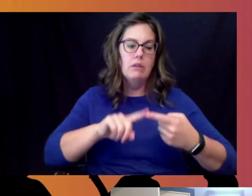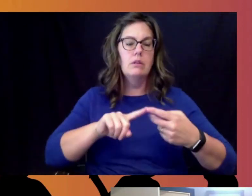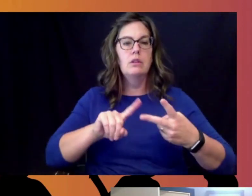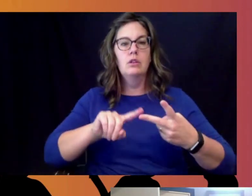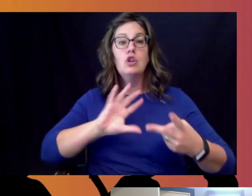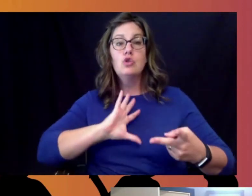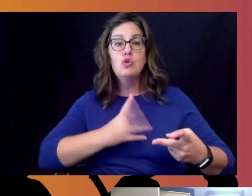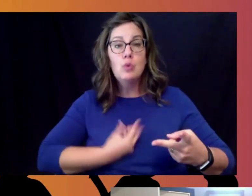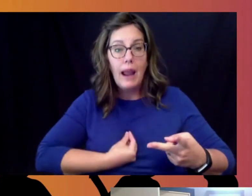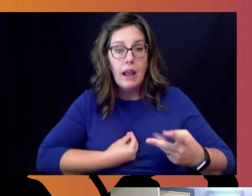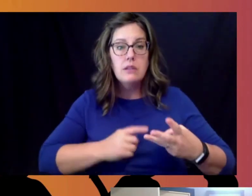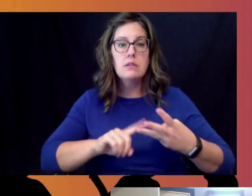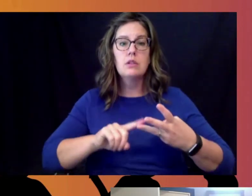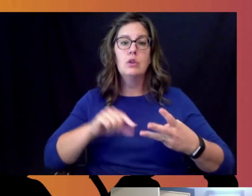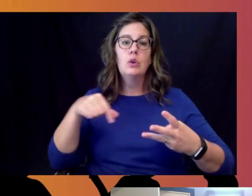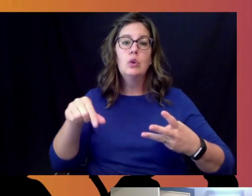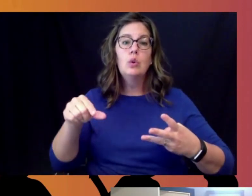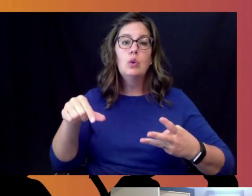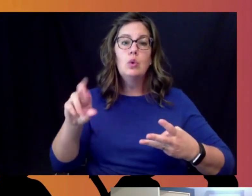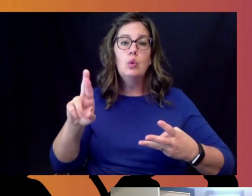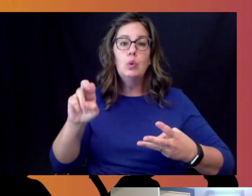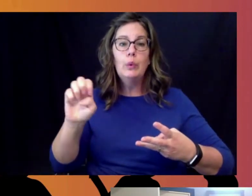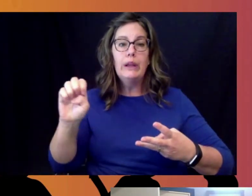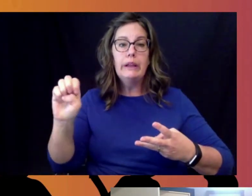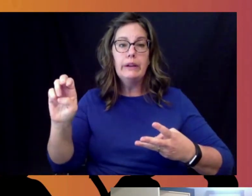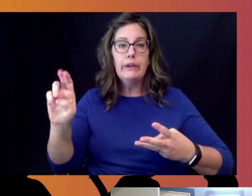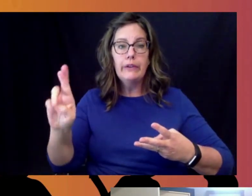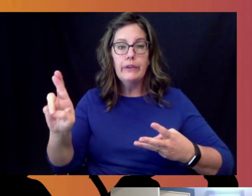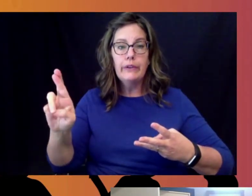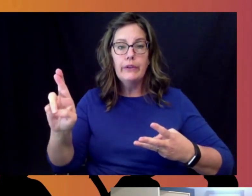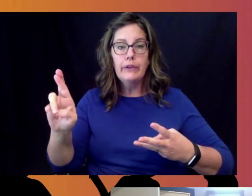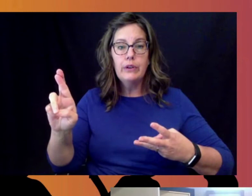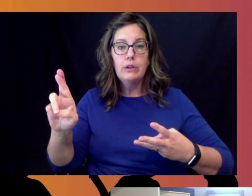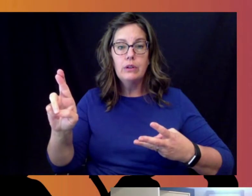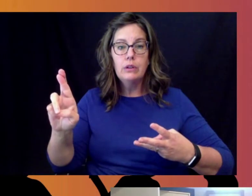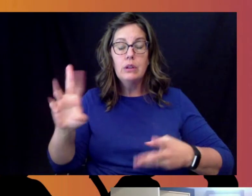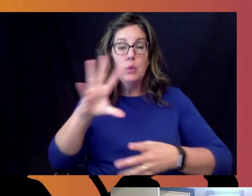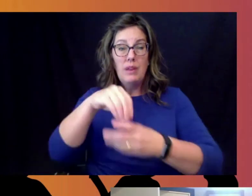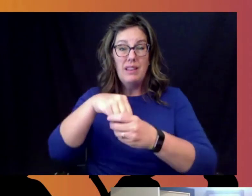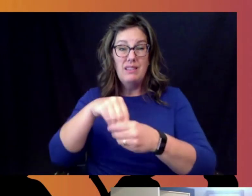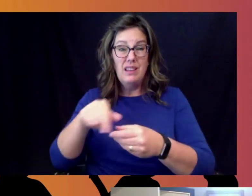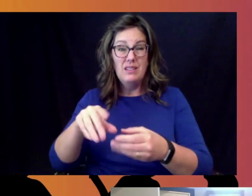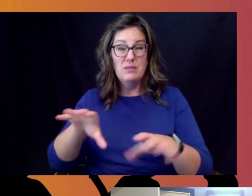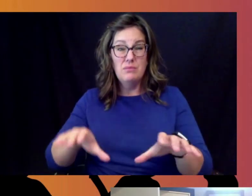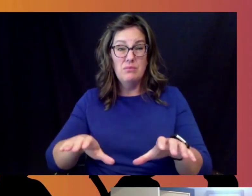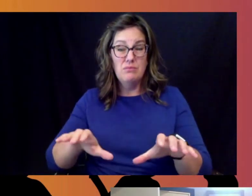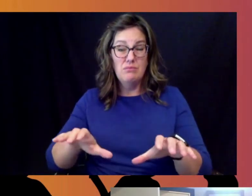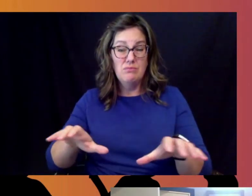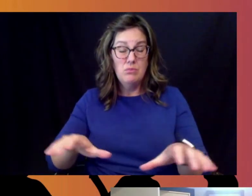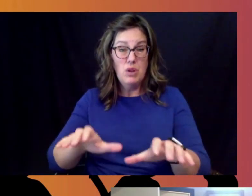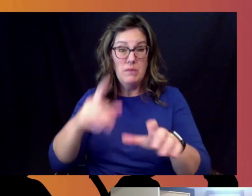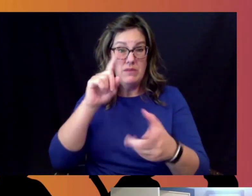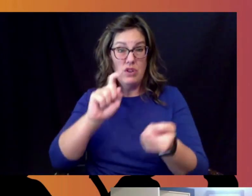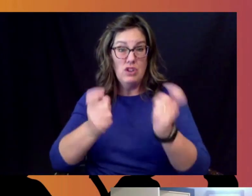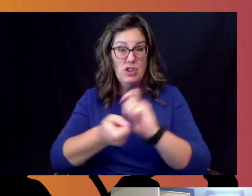unhoused people even within these movements for change those more marginalized people can